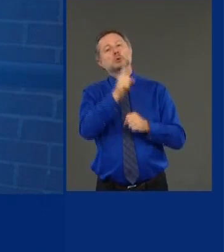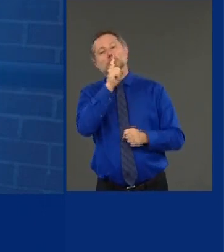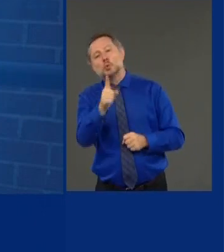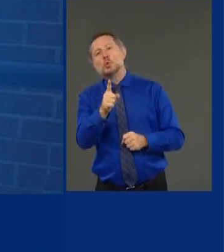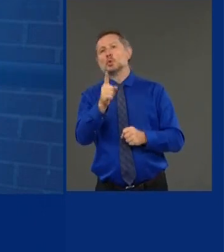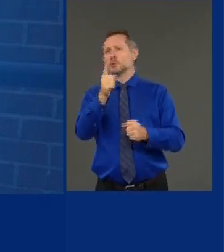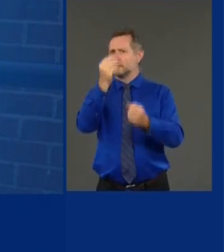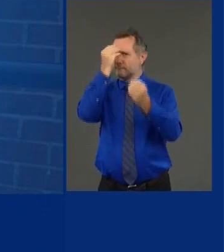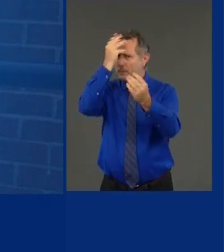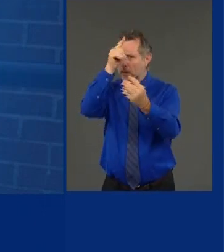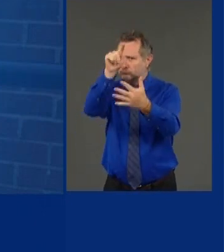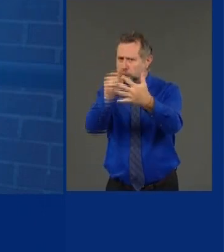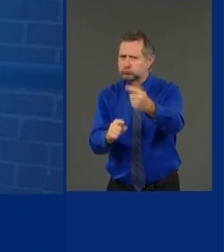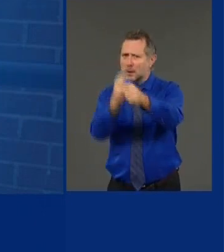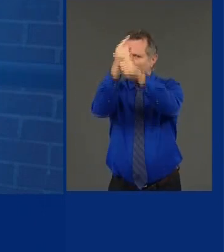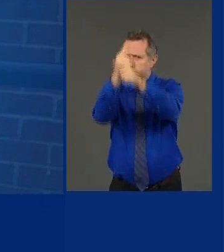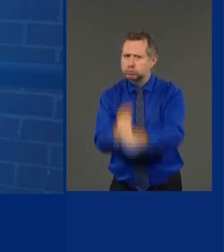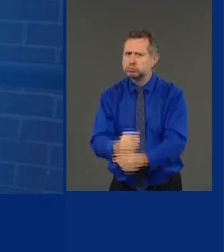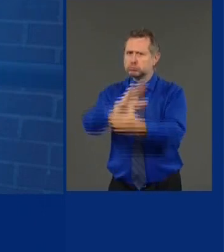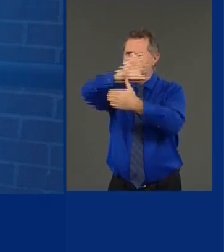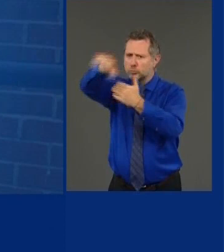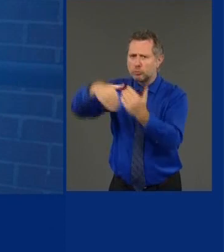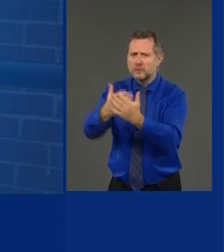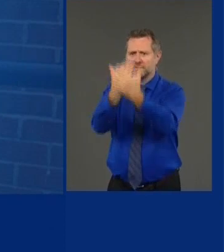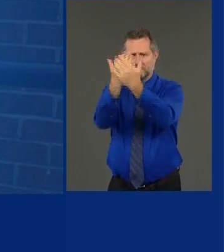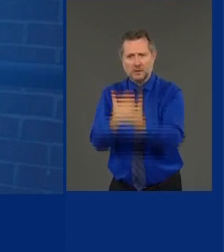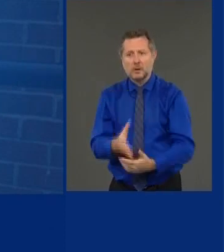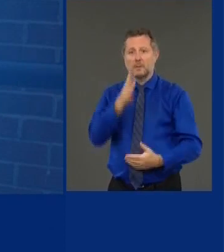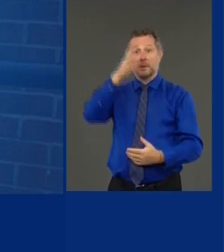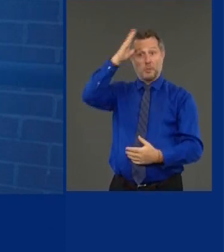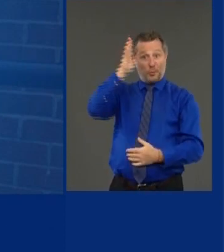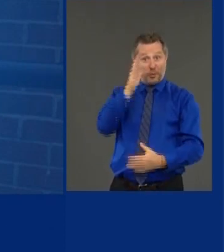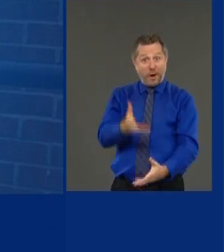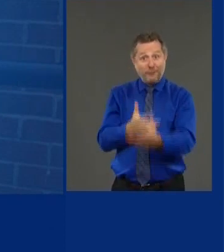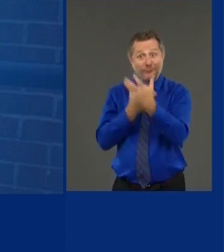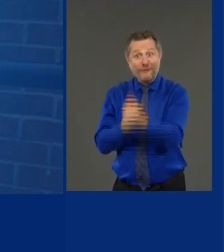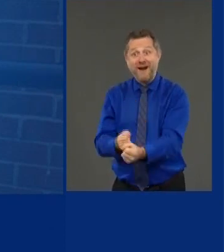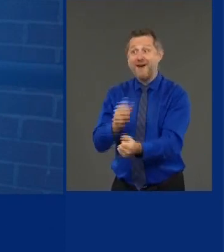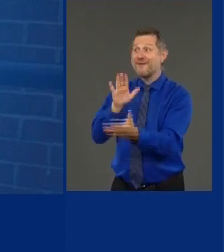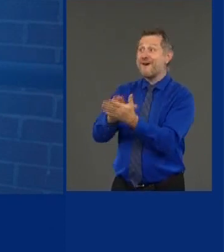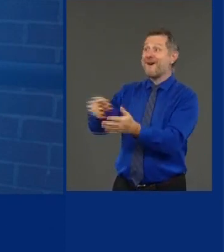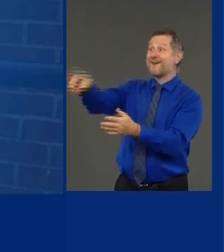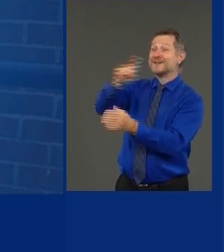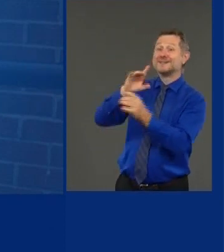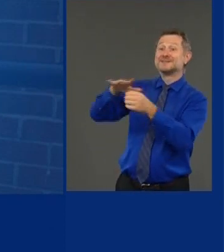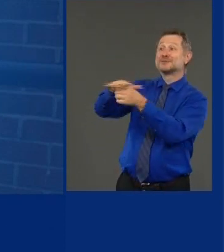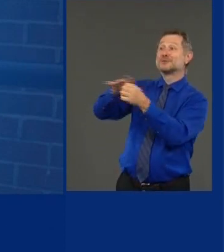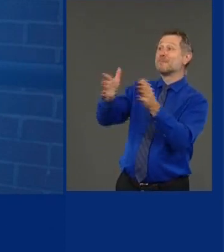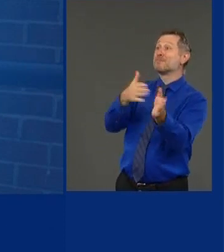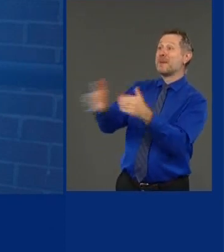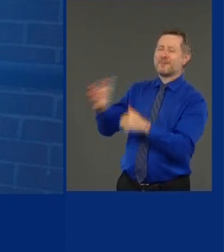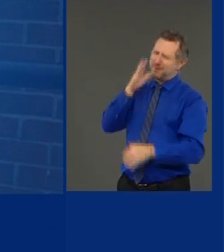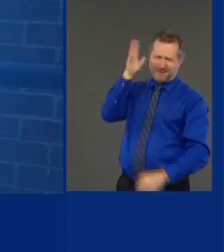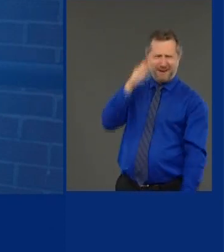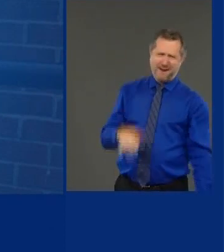DETERMINATION. AND I'M GOING TO WANT TO MAKE SURE IT'S AN INFORMED DETERMINATION.